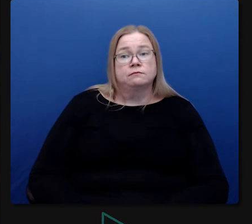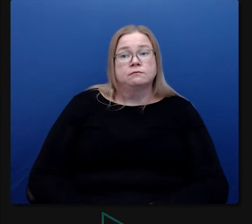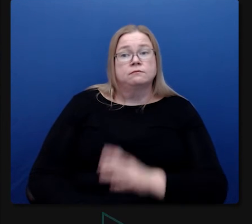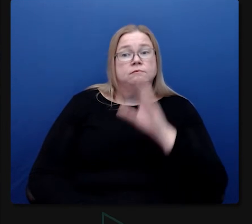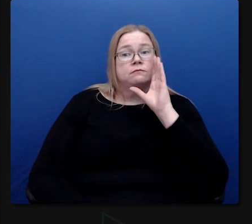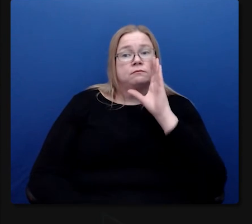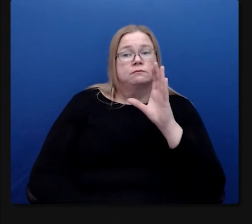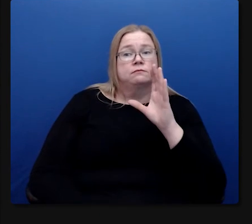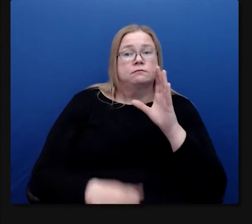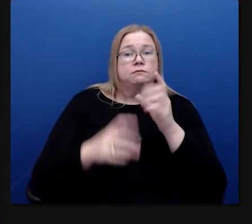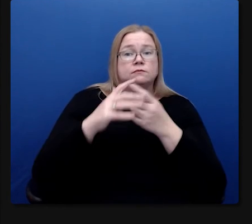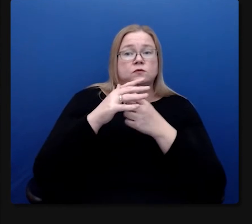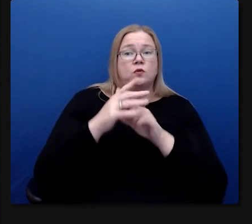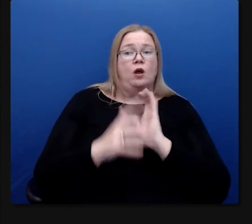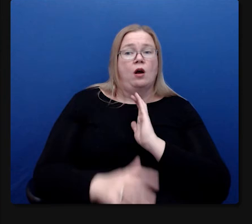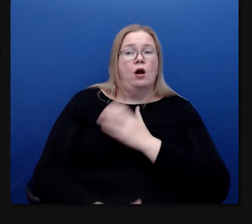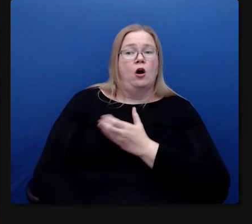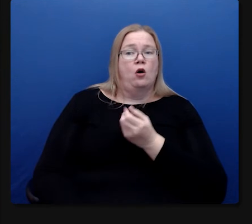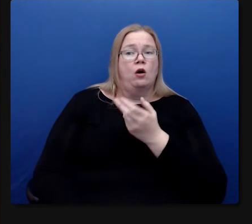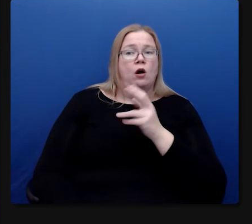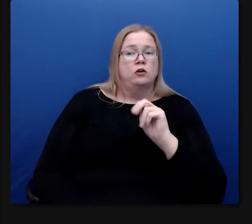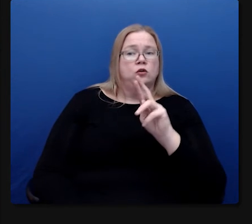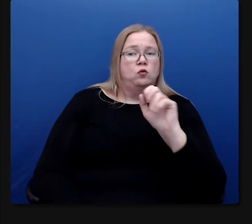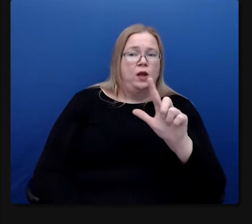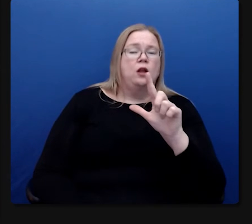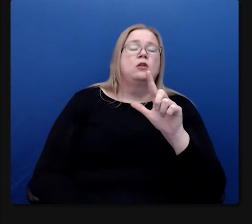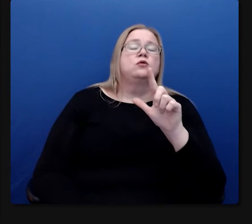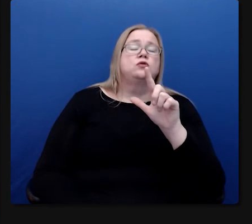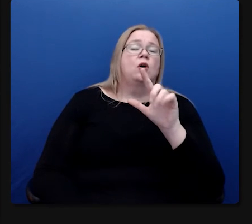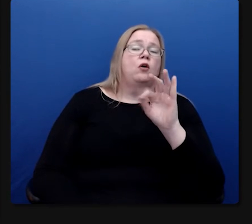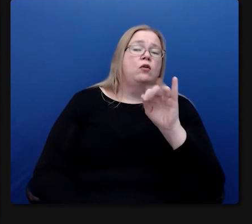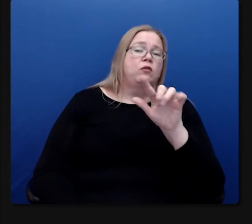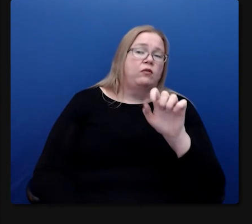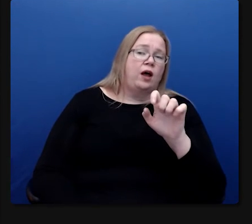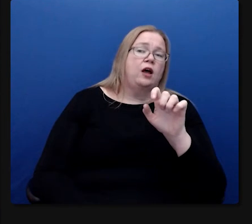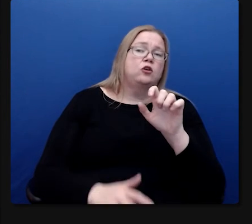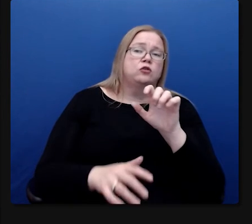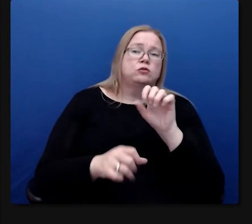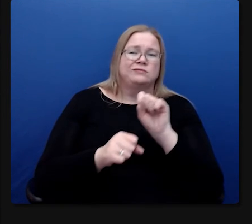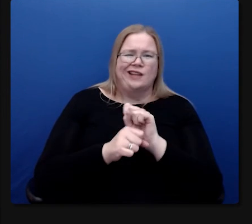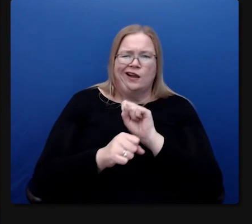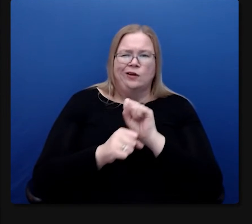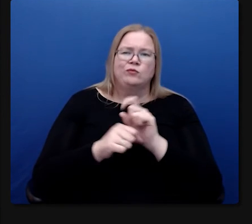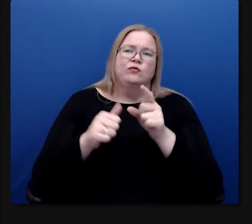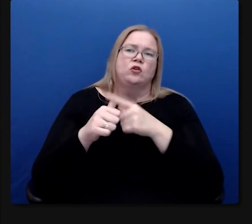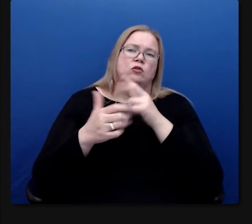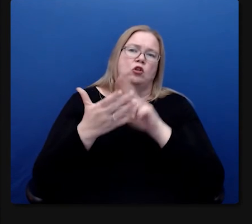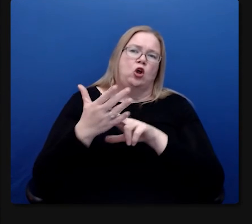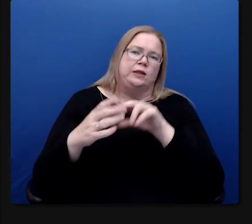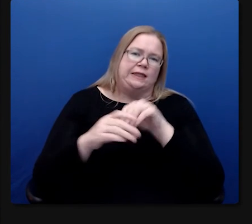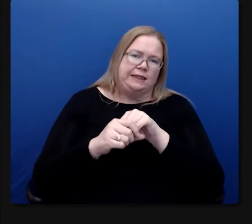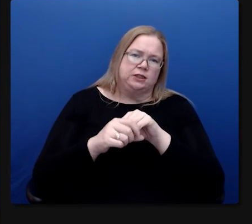We are going to start our Unreal, so there's some finalization tasks that are done when you first log in.